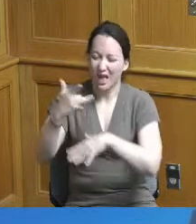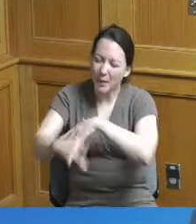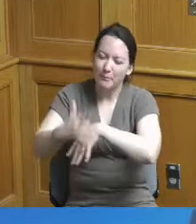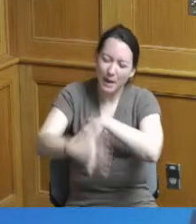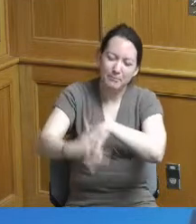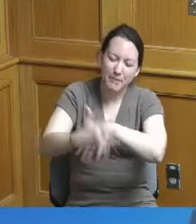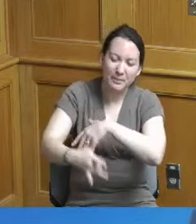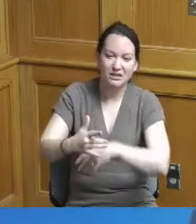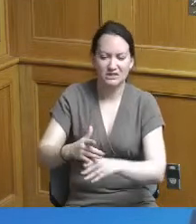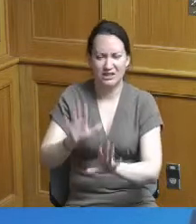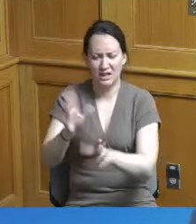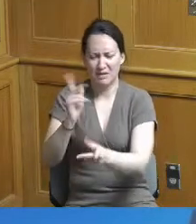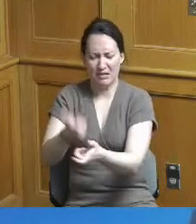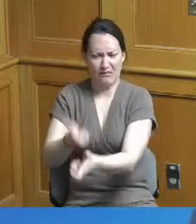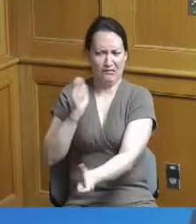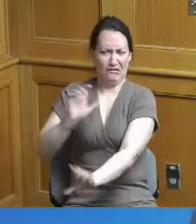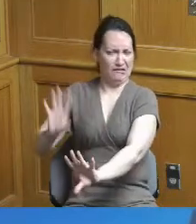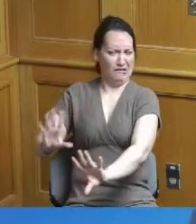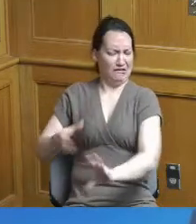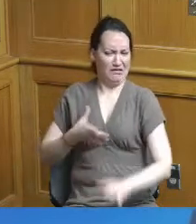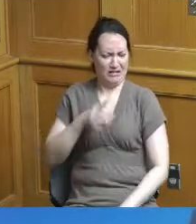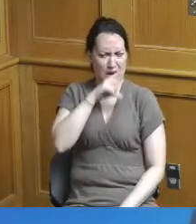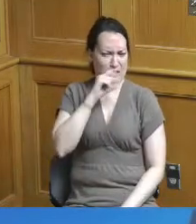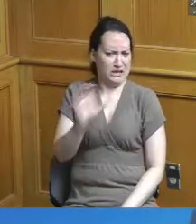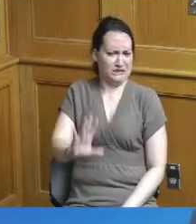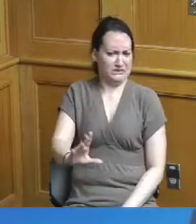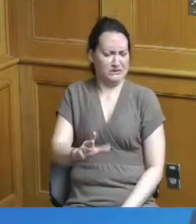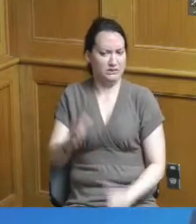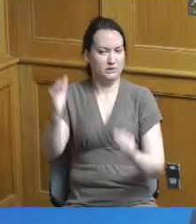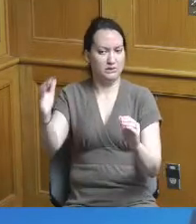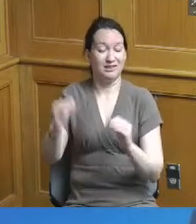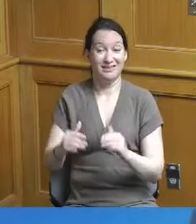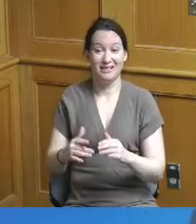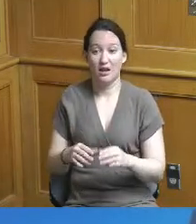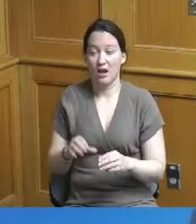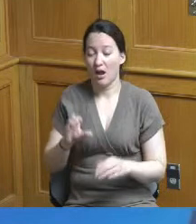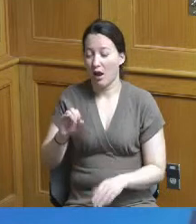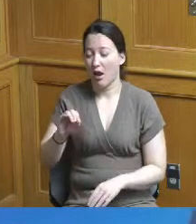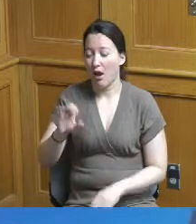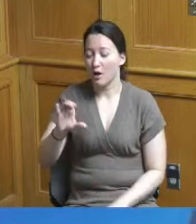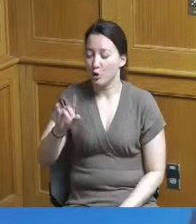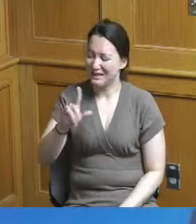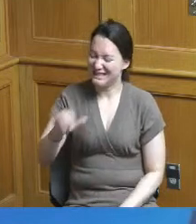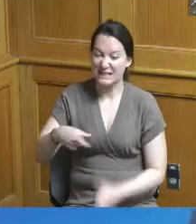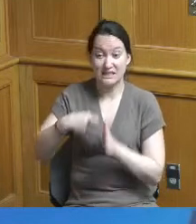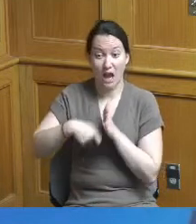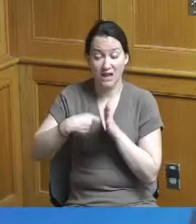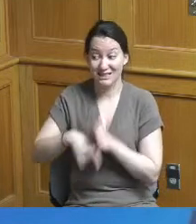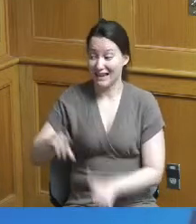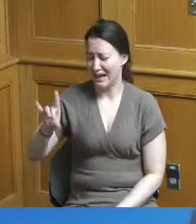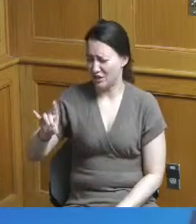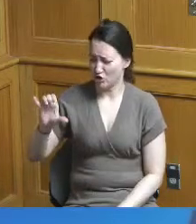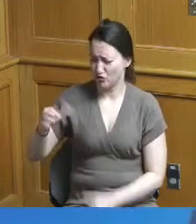conventions it's the level of occupancy tax that was produced from 800 and some odd rooms at the